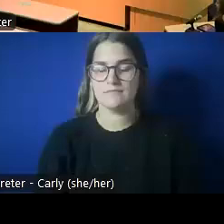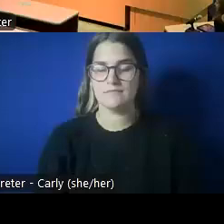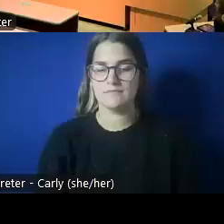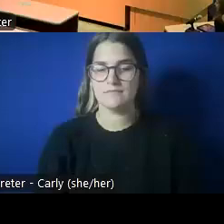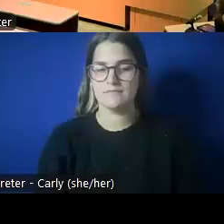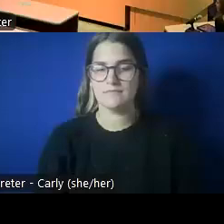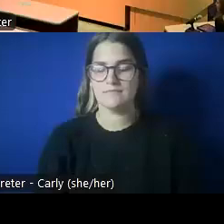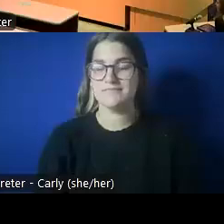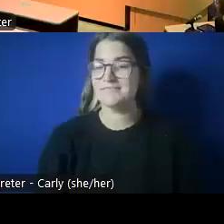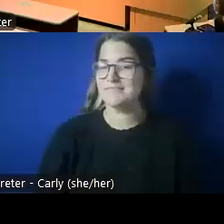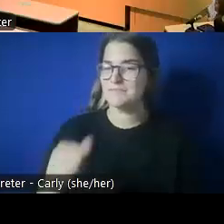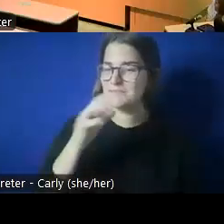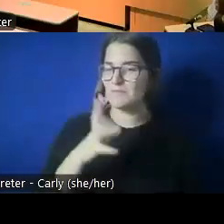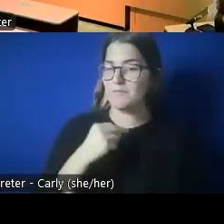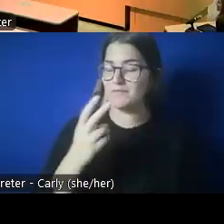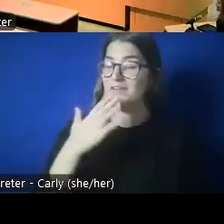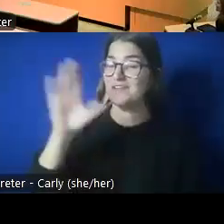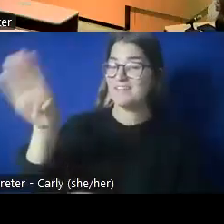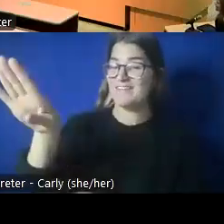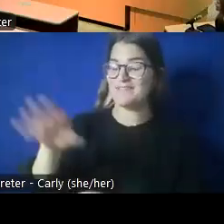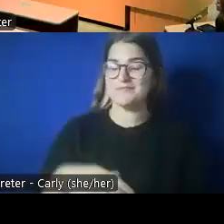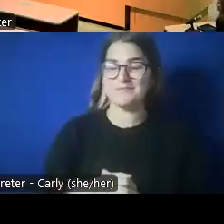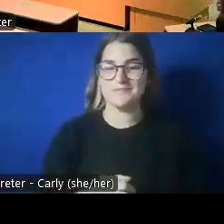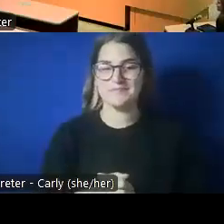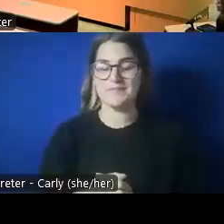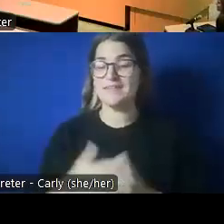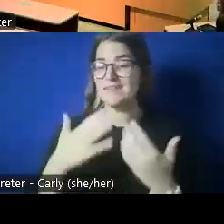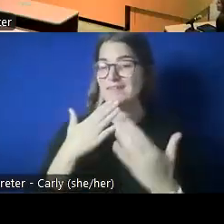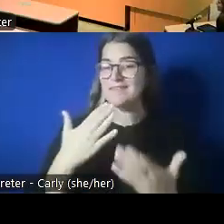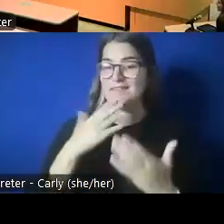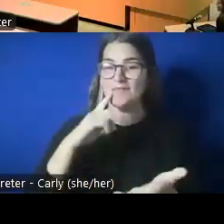good afternoon everybody wow that's really loud um thank you for that discussion um my